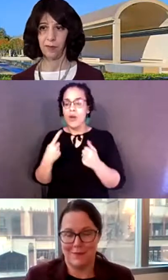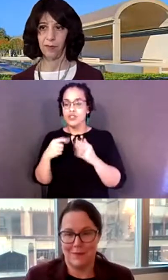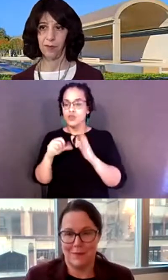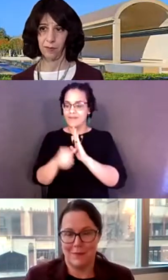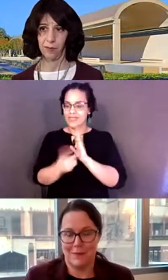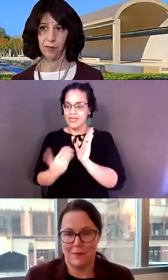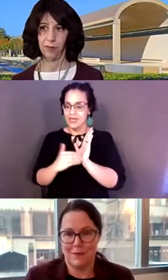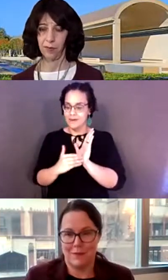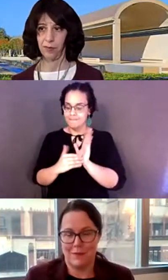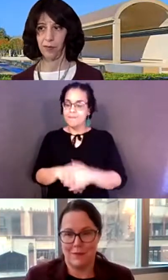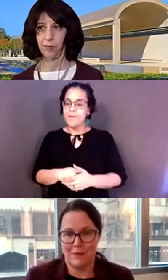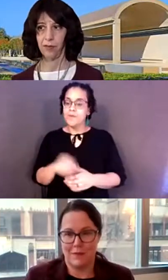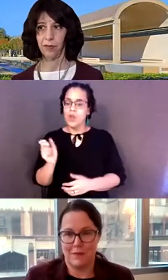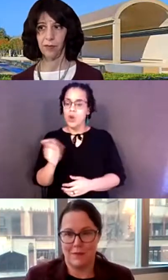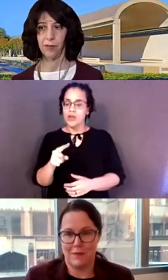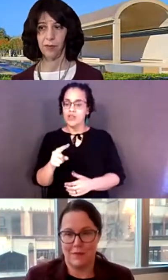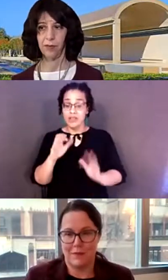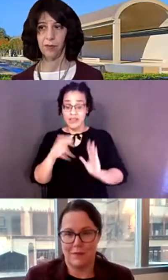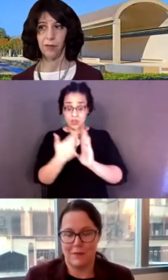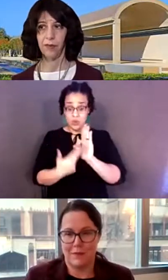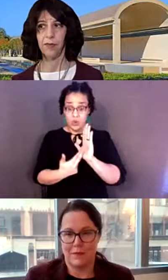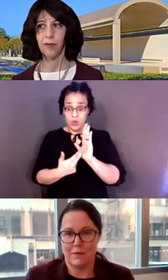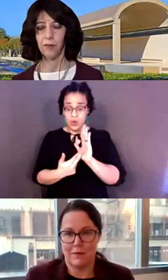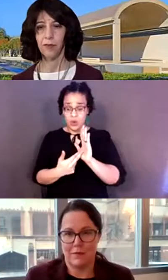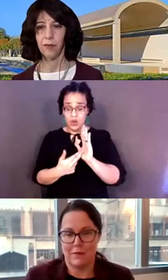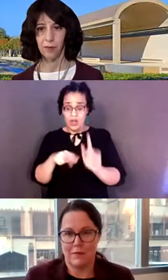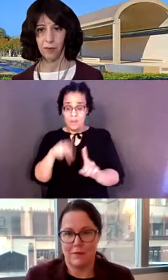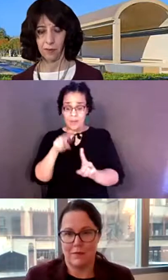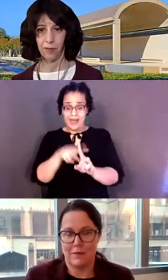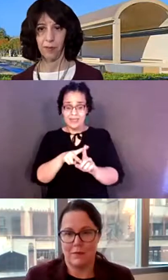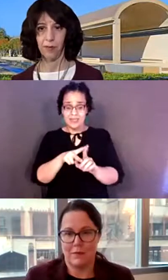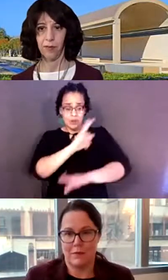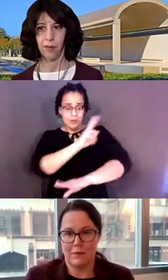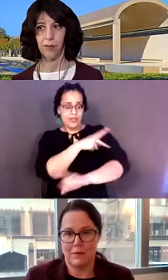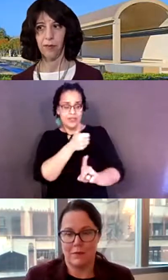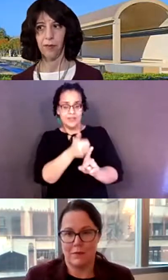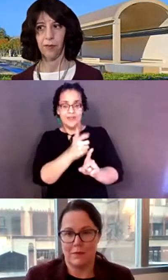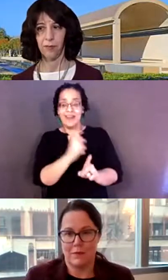does this rule apply to patients who are